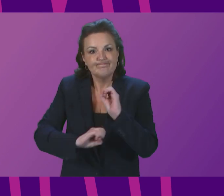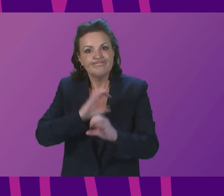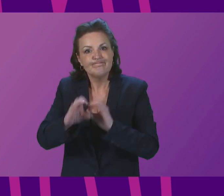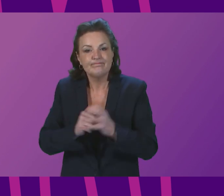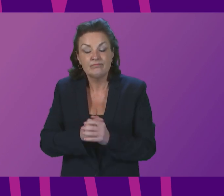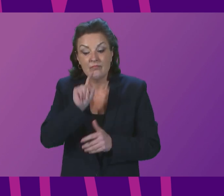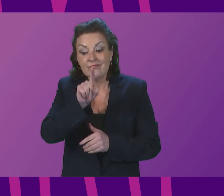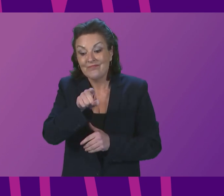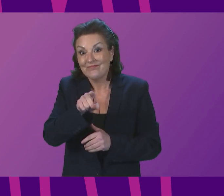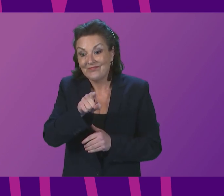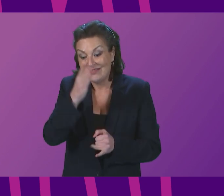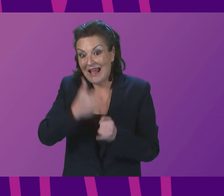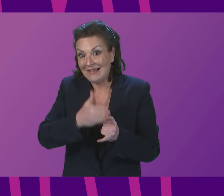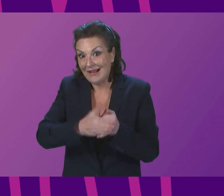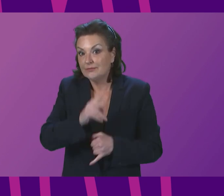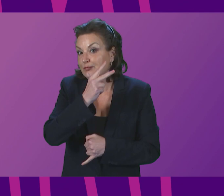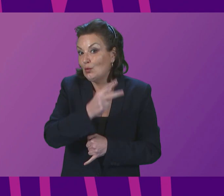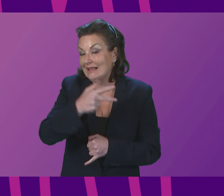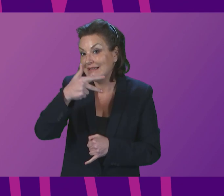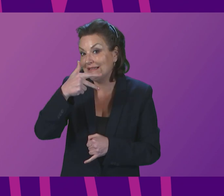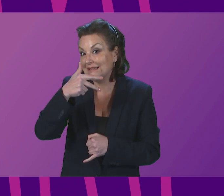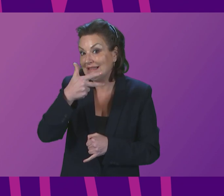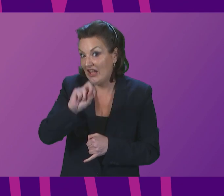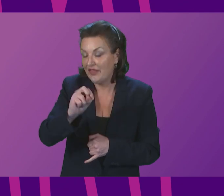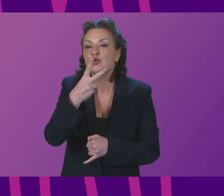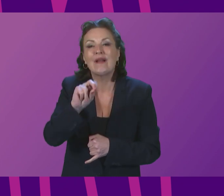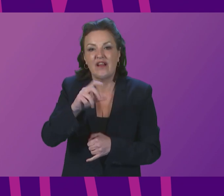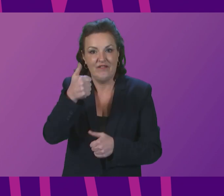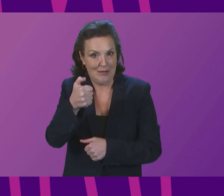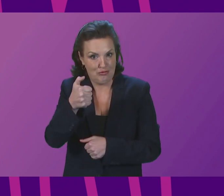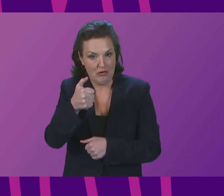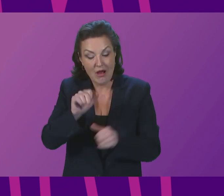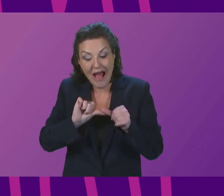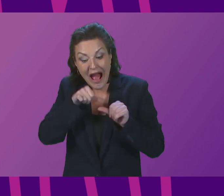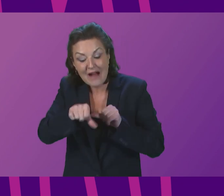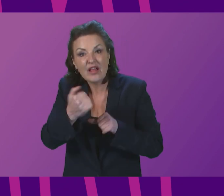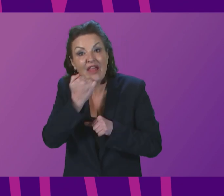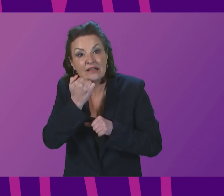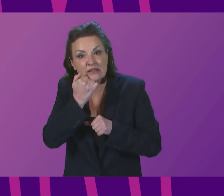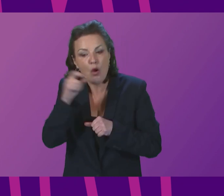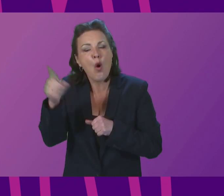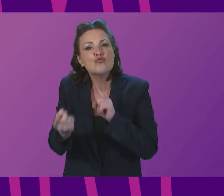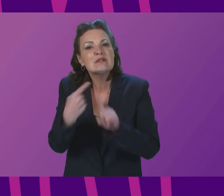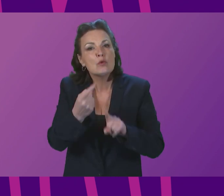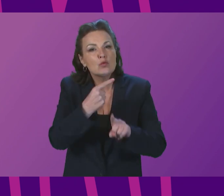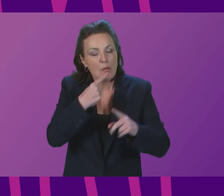The closing date for responses is 20 April. Following that date, all responses will be analysed and considered, along with any other